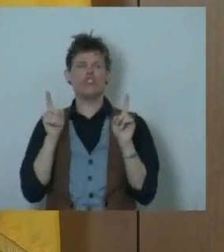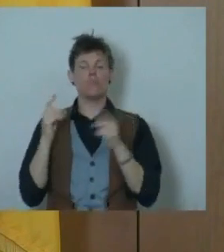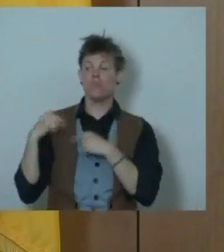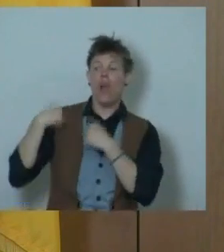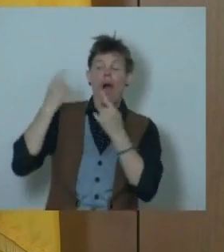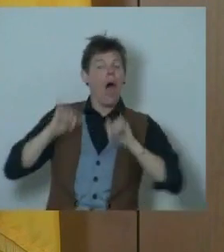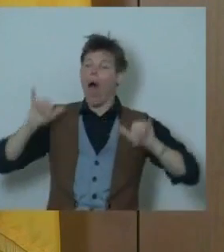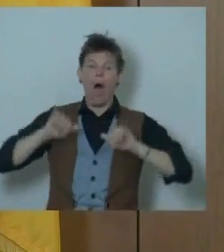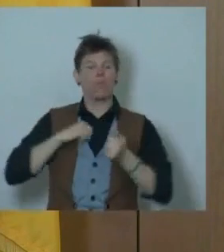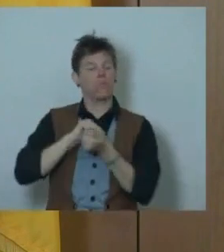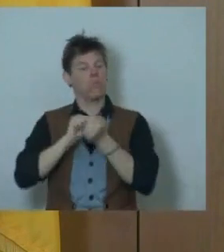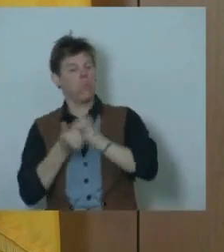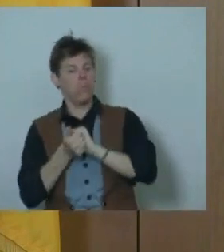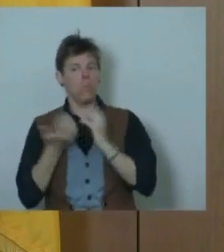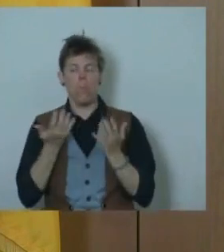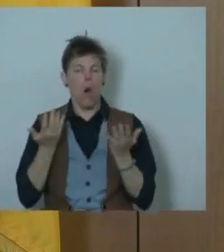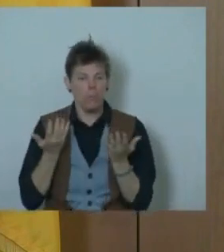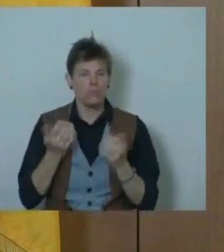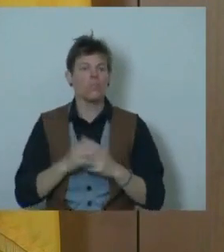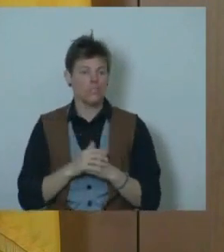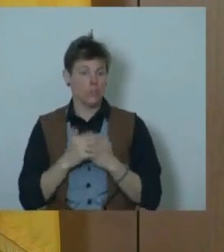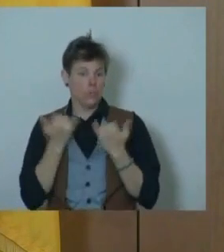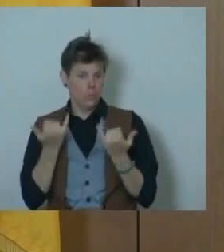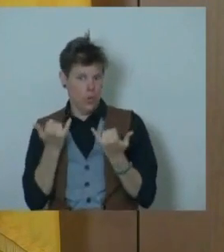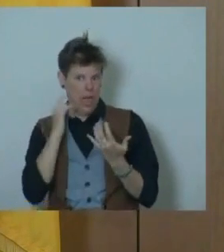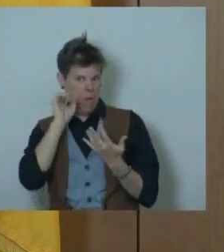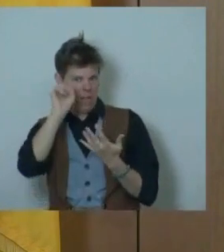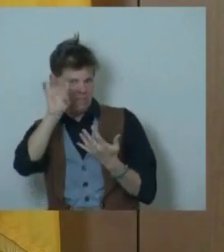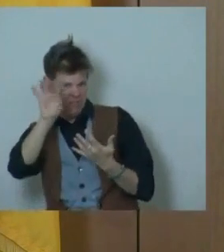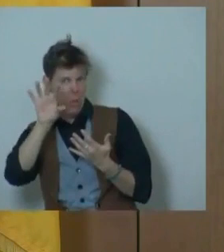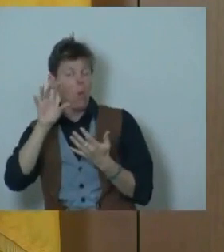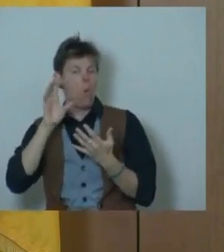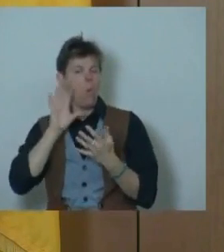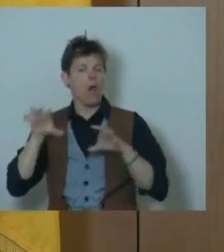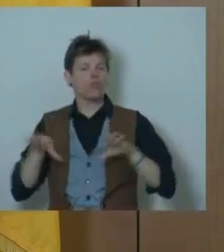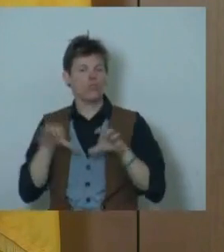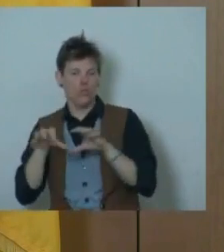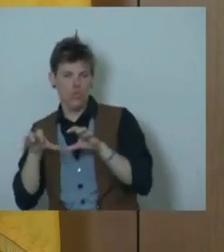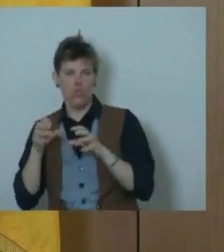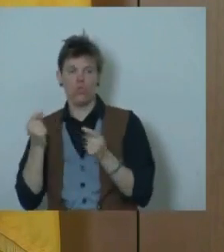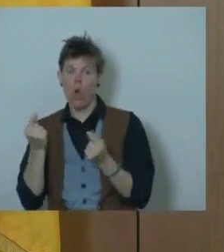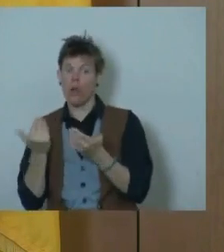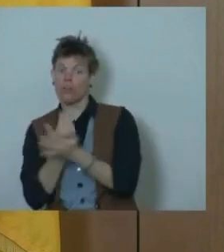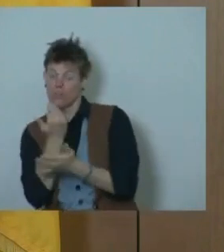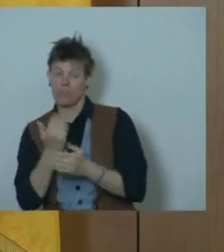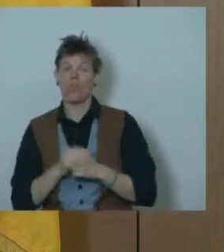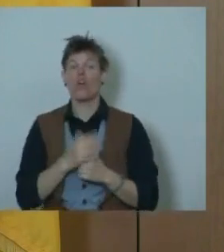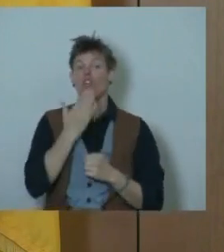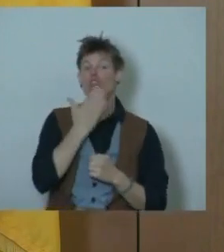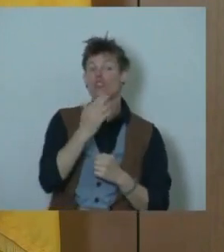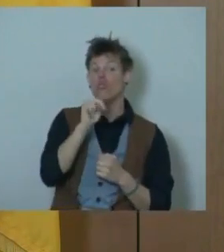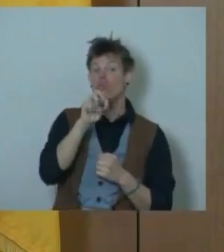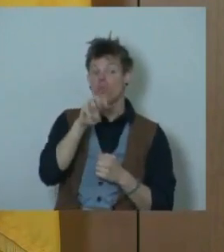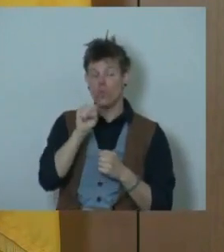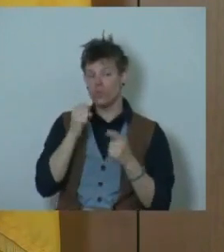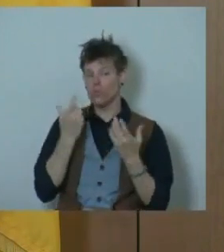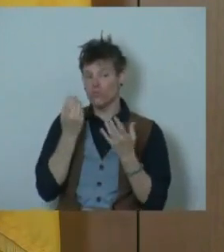WHAT WE ARE GOING TO DO THAT’S A LITTLE DIFFERENT THIS TIME IS I TYPICALLY TALK ABOUT WHAT IS NEW, WHAT IS HAPPENING.